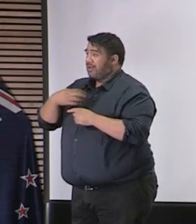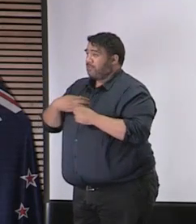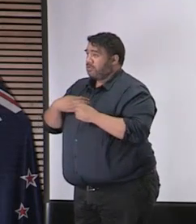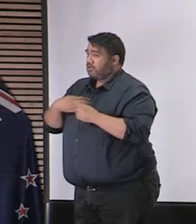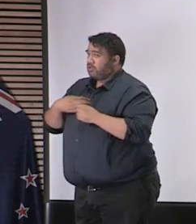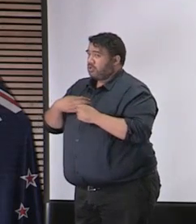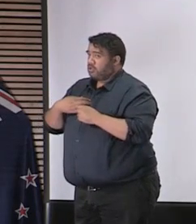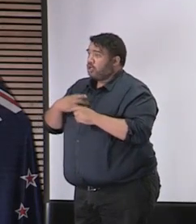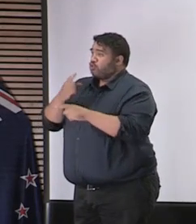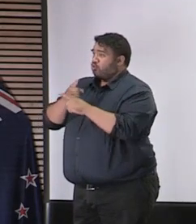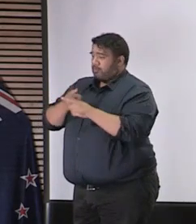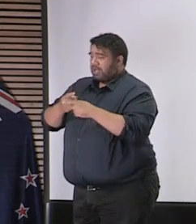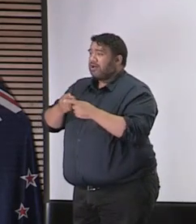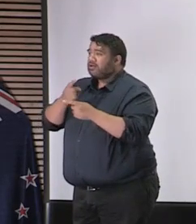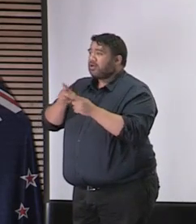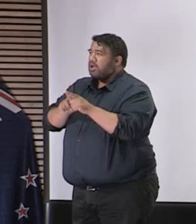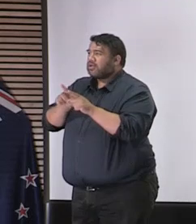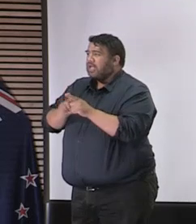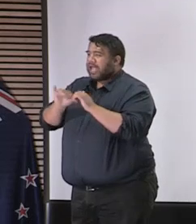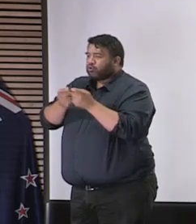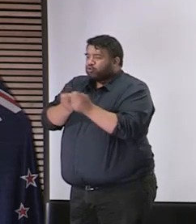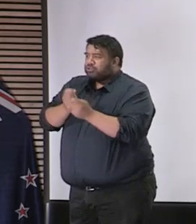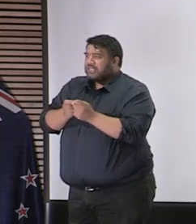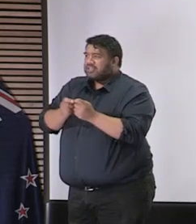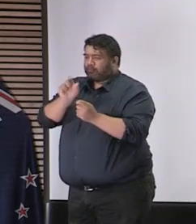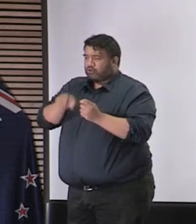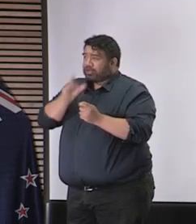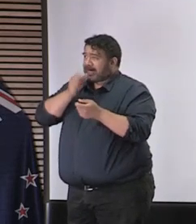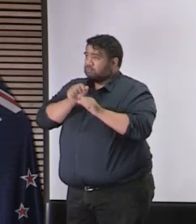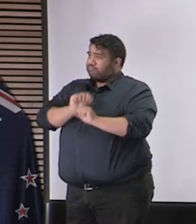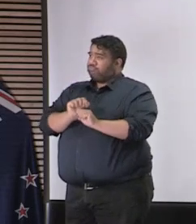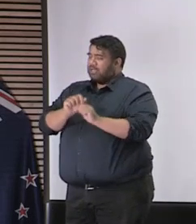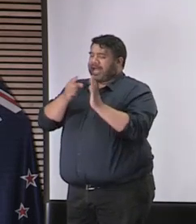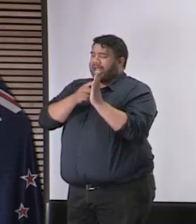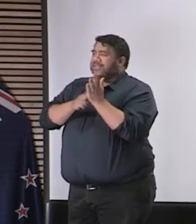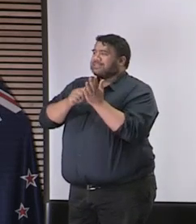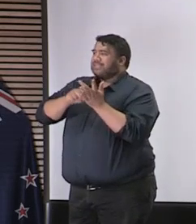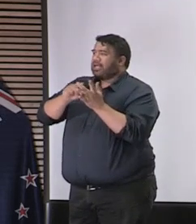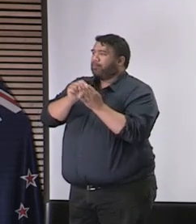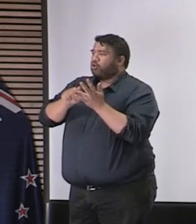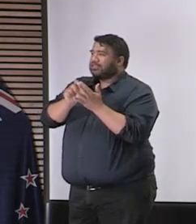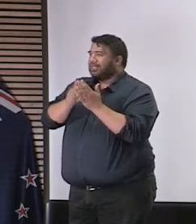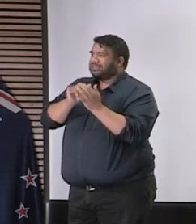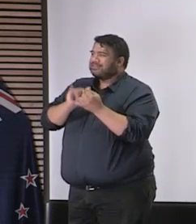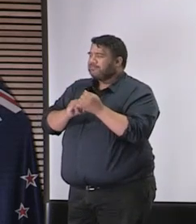cluster is identified. What is the Government's current stance on antibody testing kits?